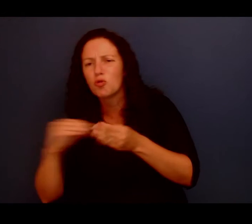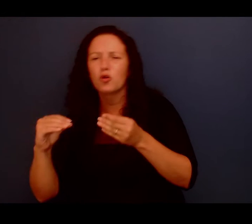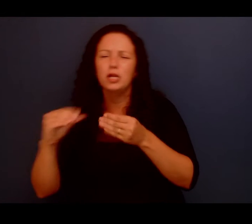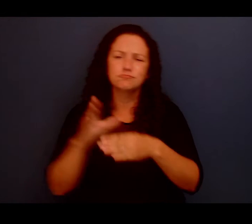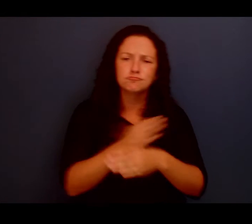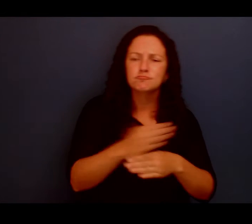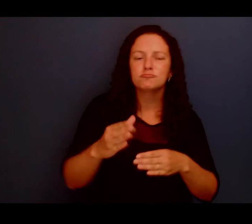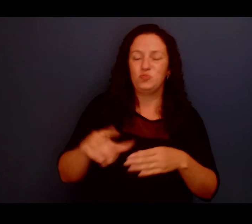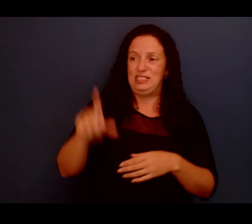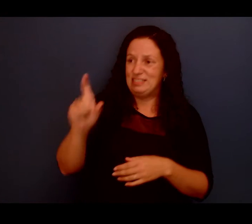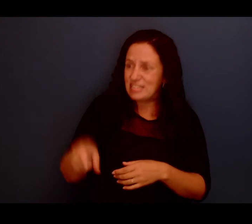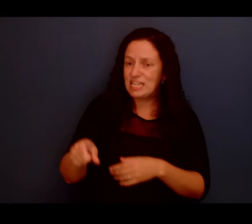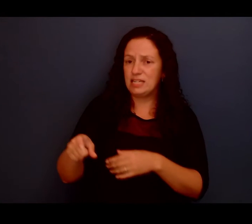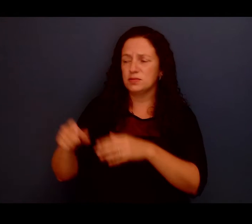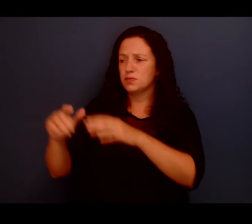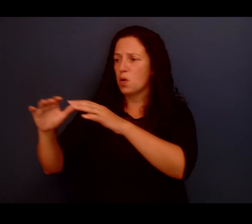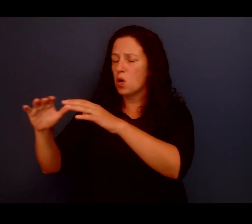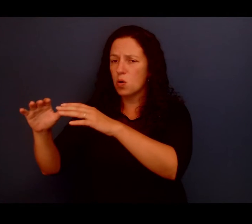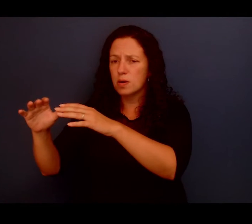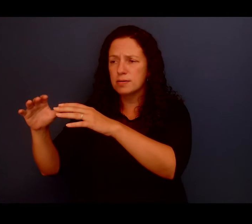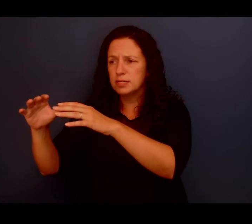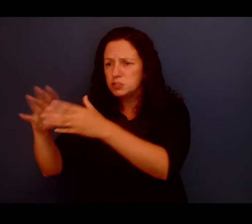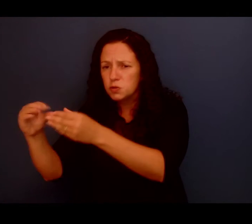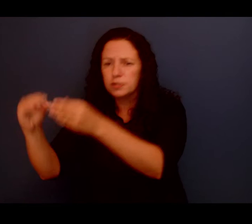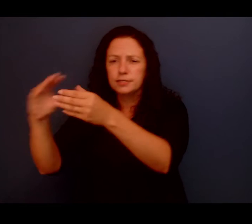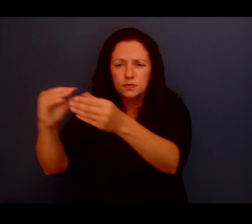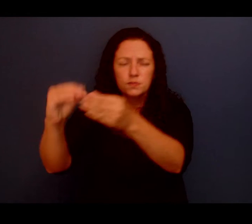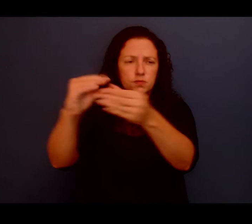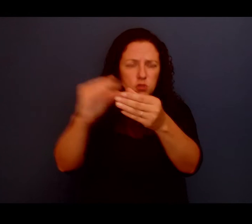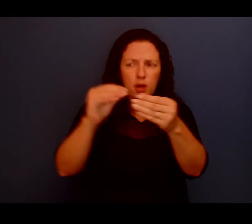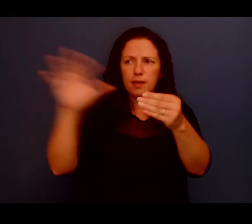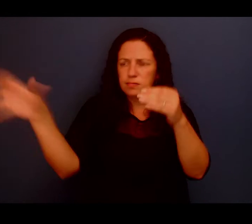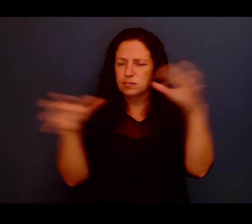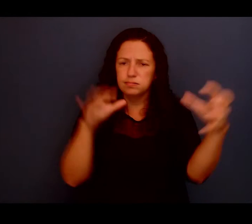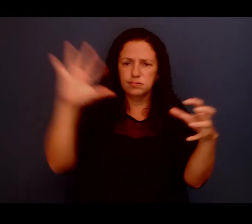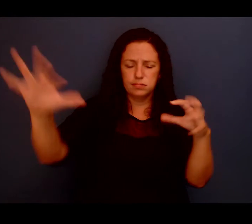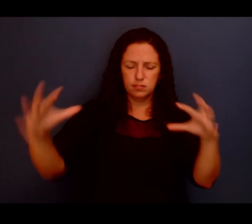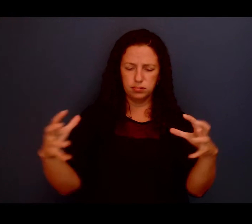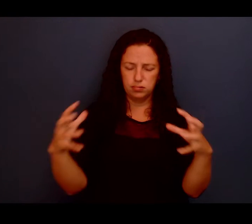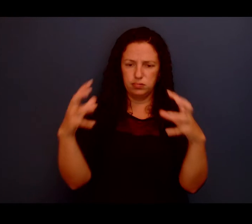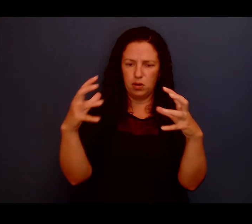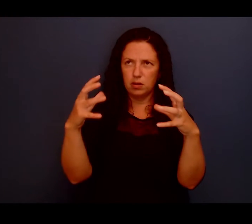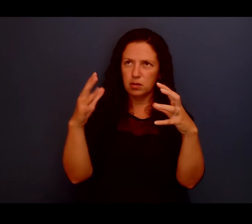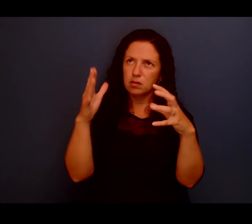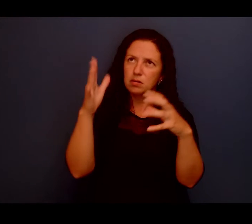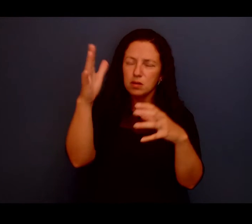so that we can have that shared narrative of a better future